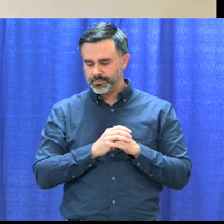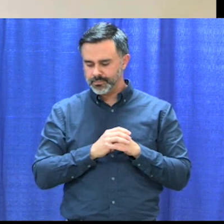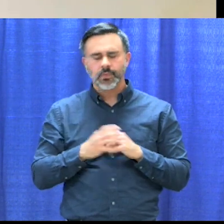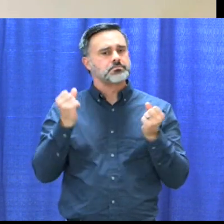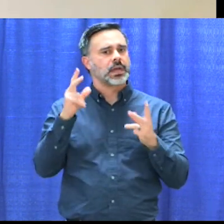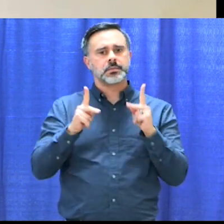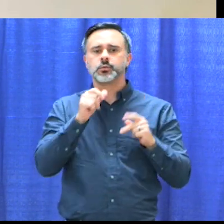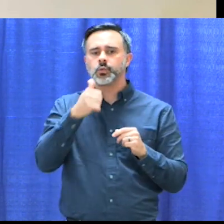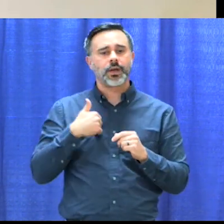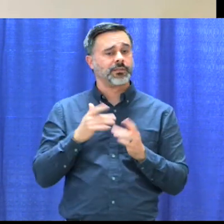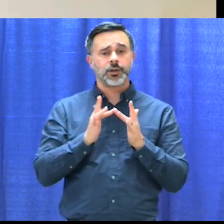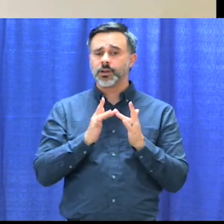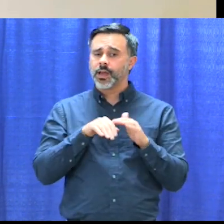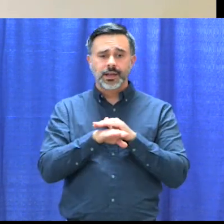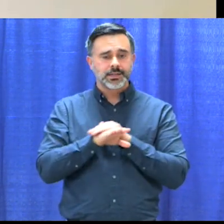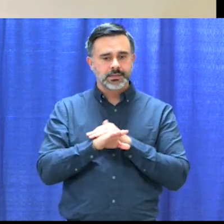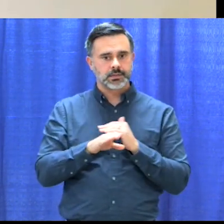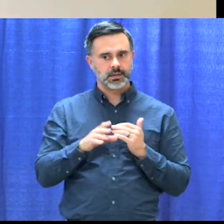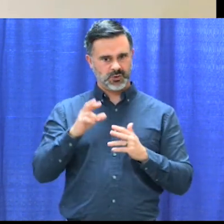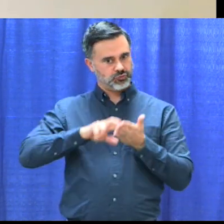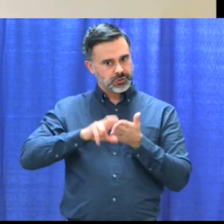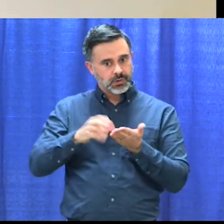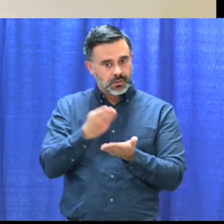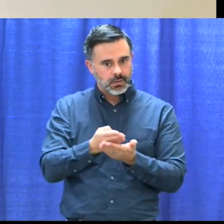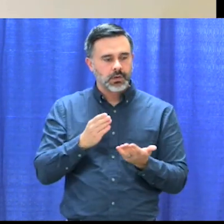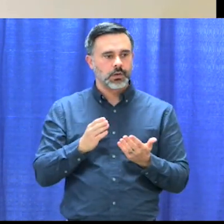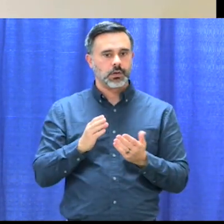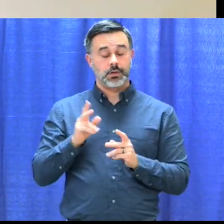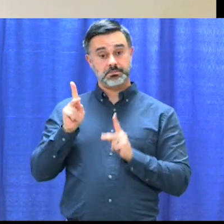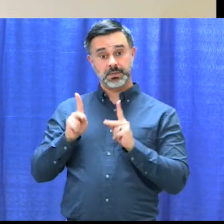And research shows that disadvantaged communities and communities of color they said even higher